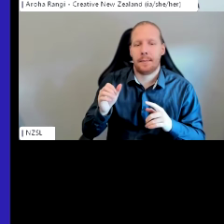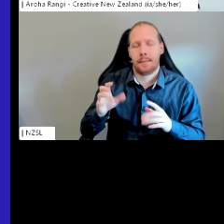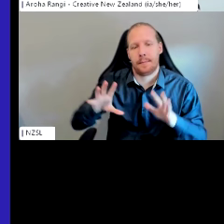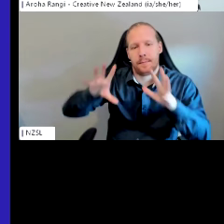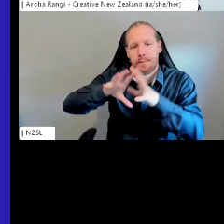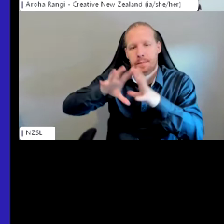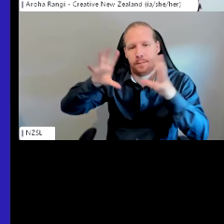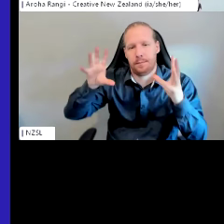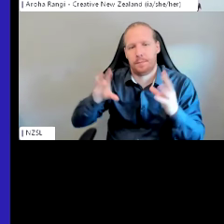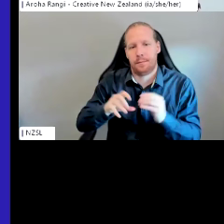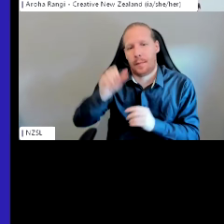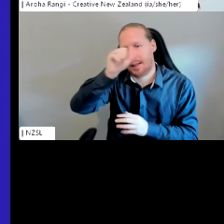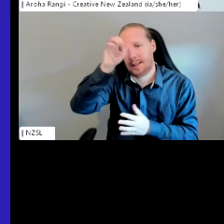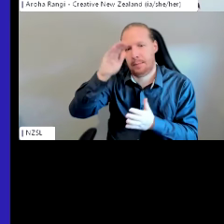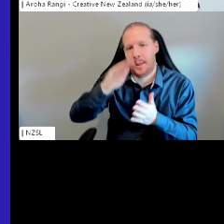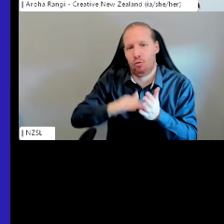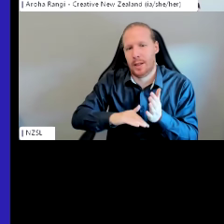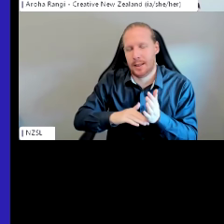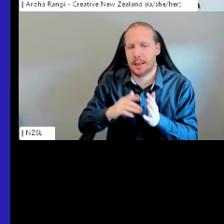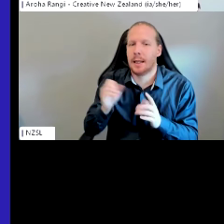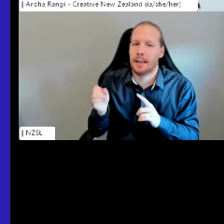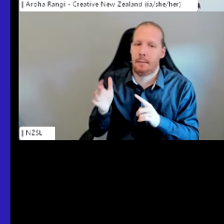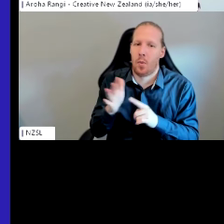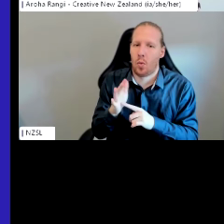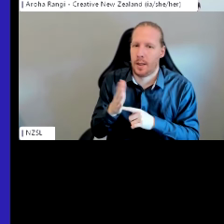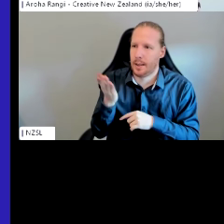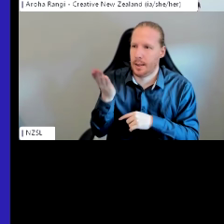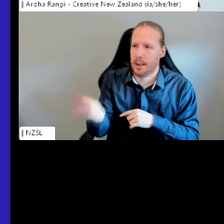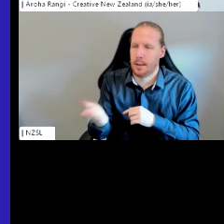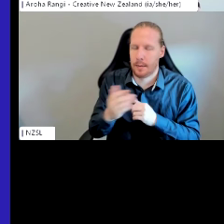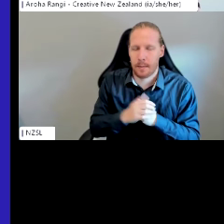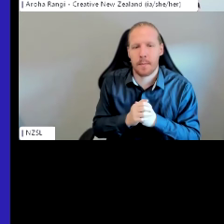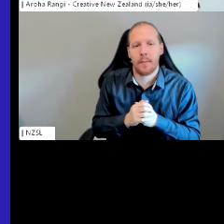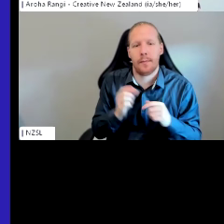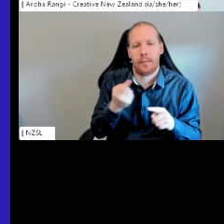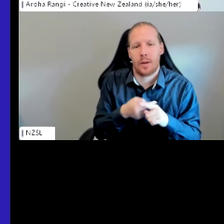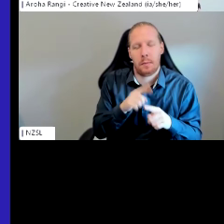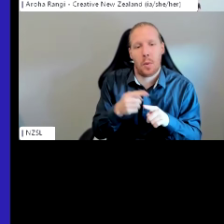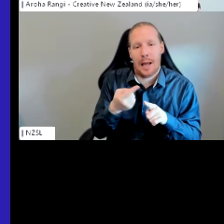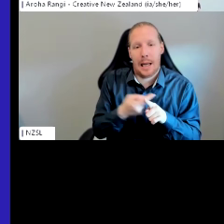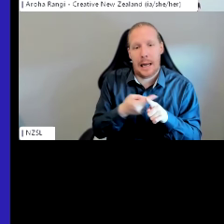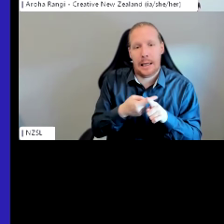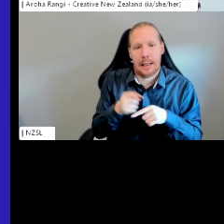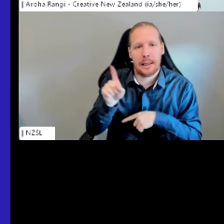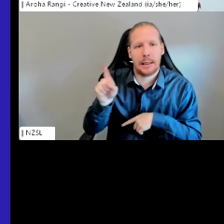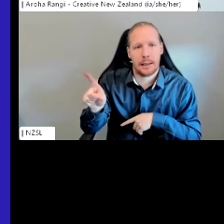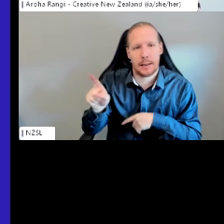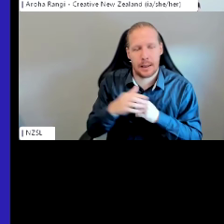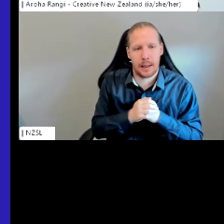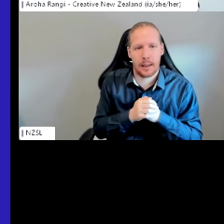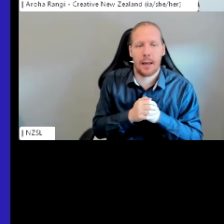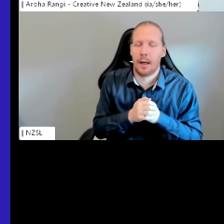in the UK um for opera which uh spent wasted enormous amount of money and advertising agency